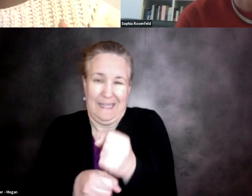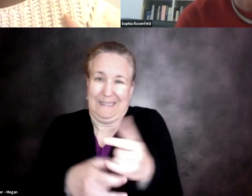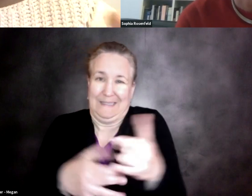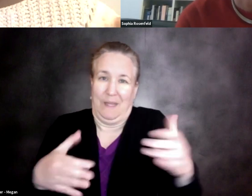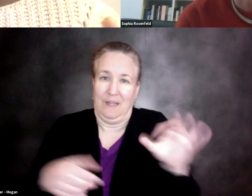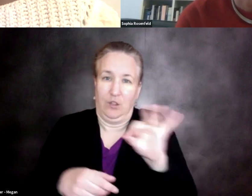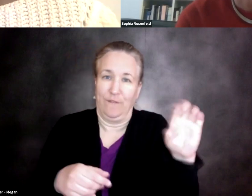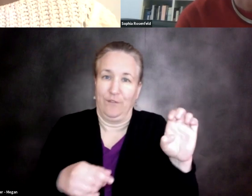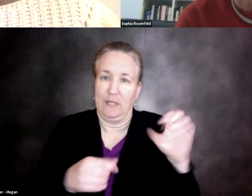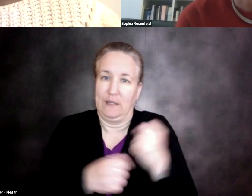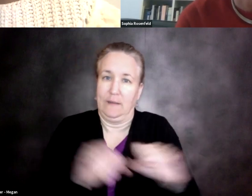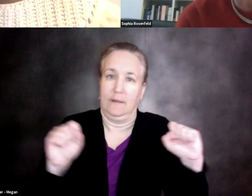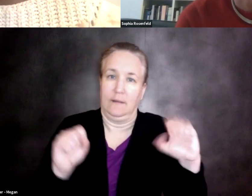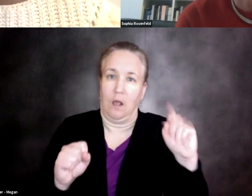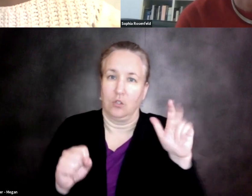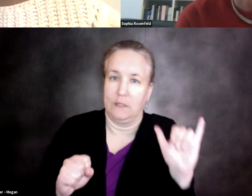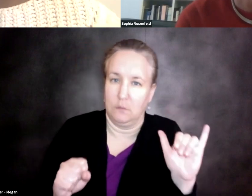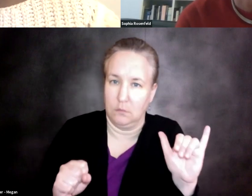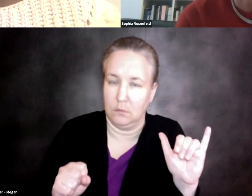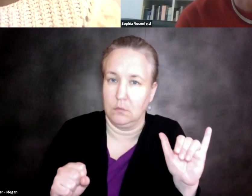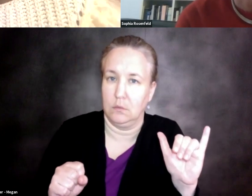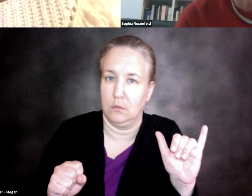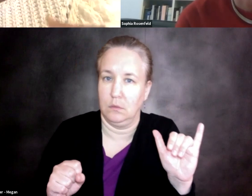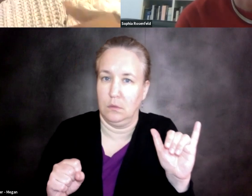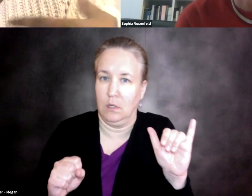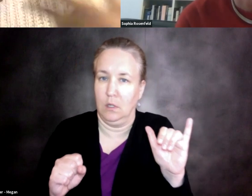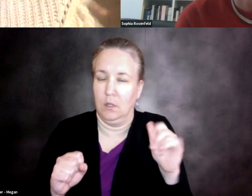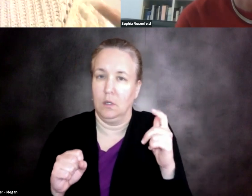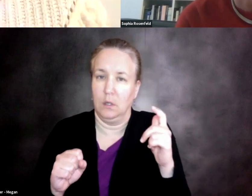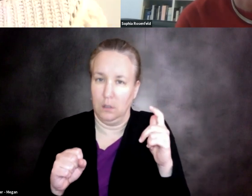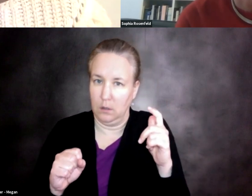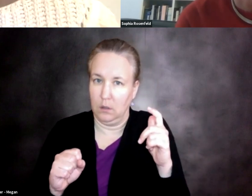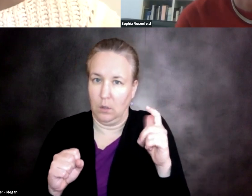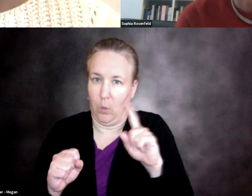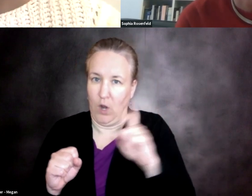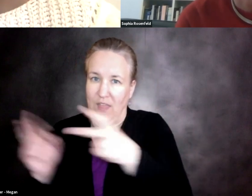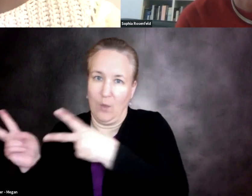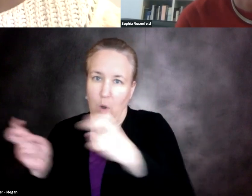to expanding the reach of this new free colony that they'd been absorbed and socialized into.